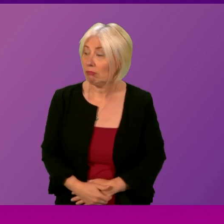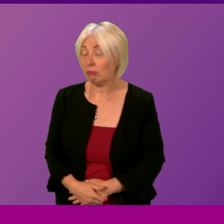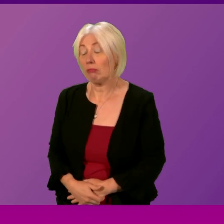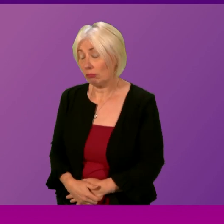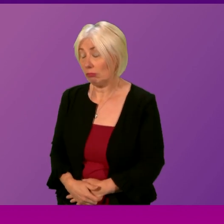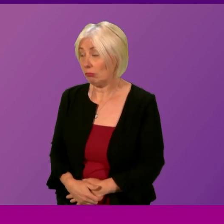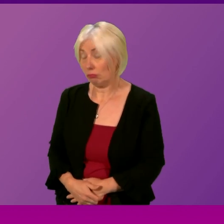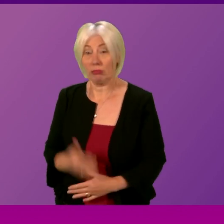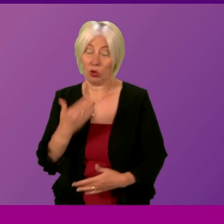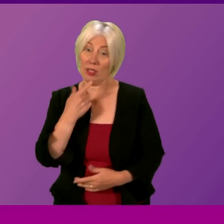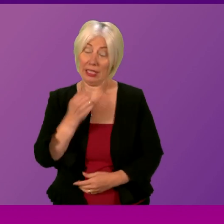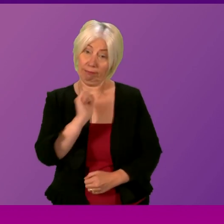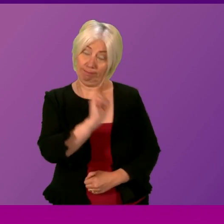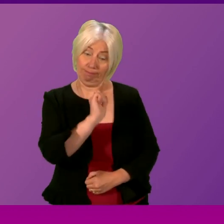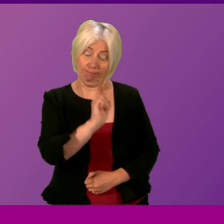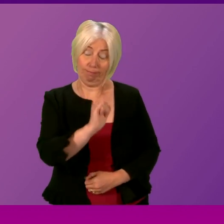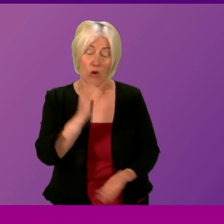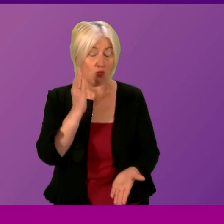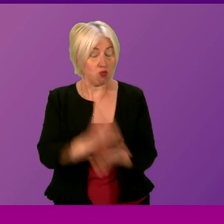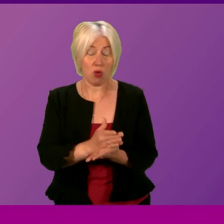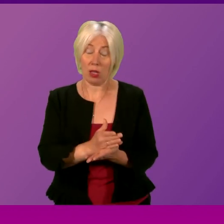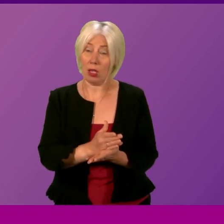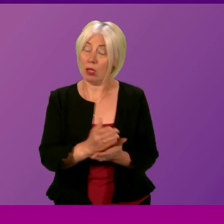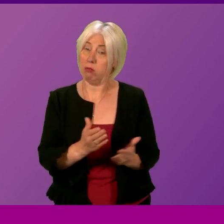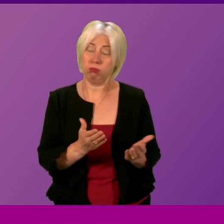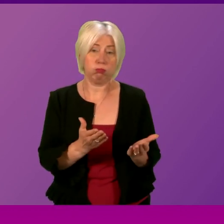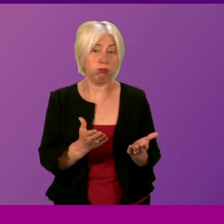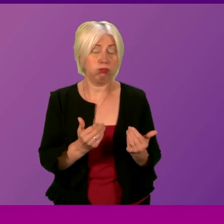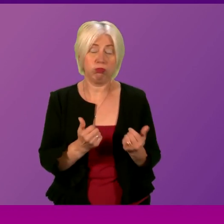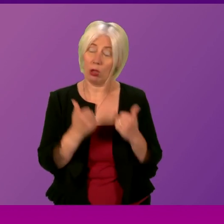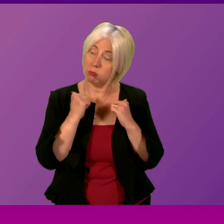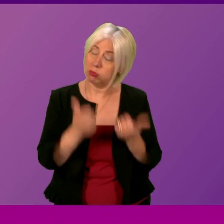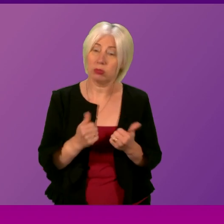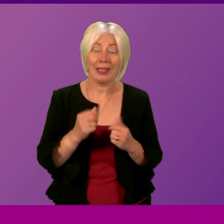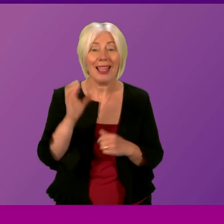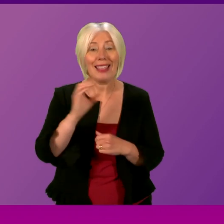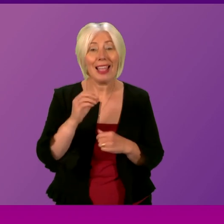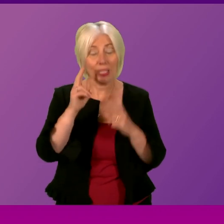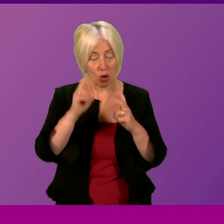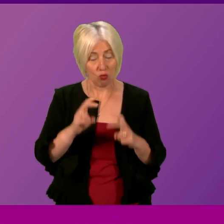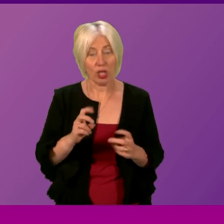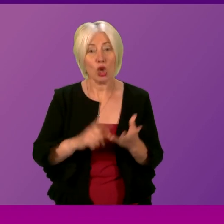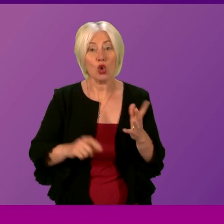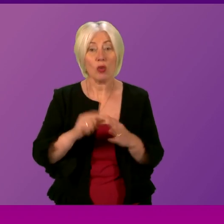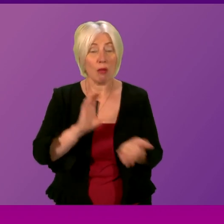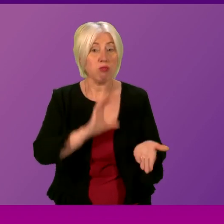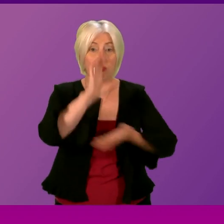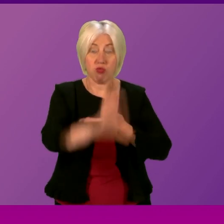I very much welcome Cancer Research UK’s announcement of that significant investment.